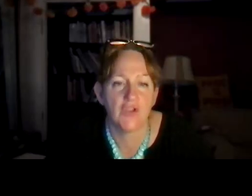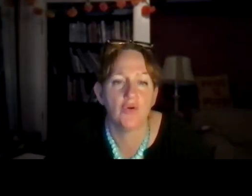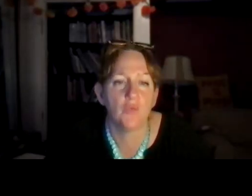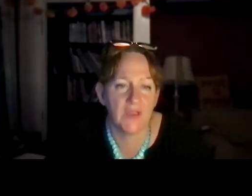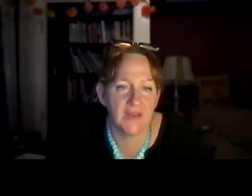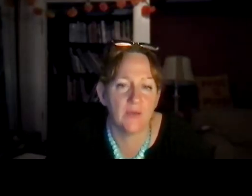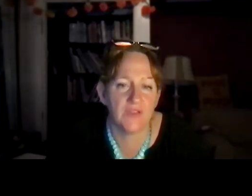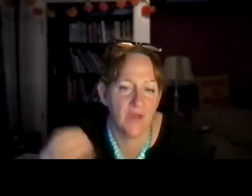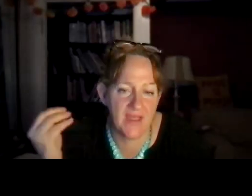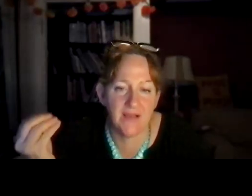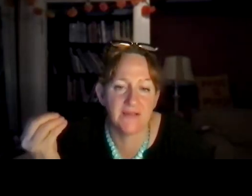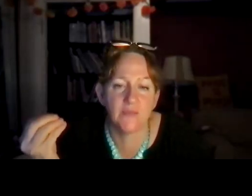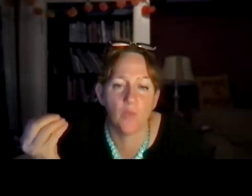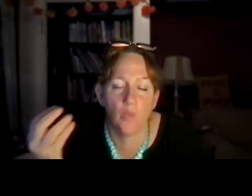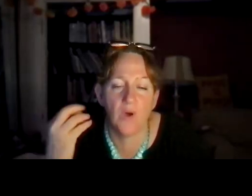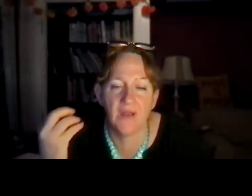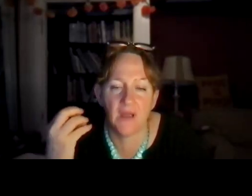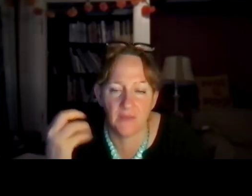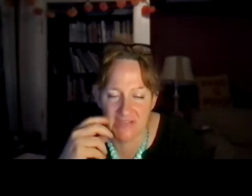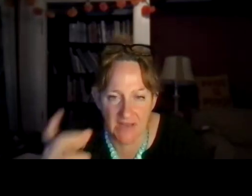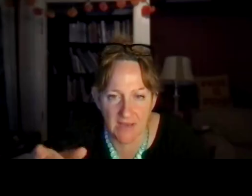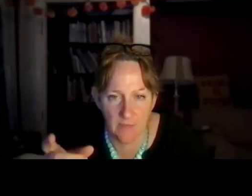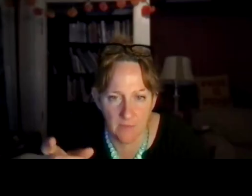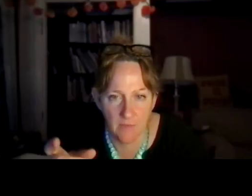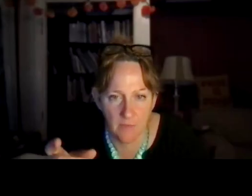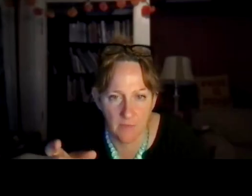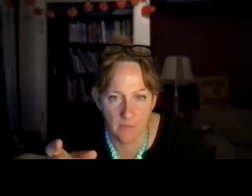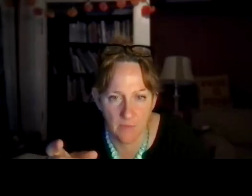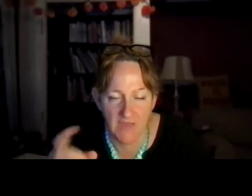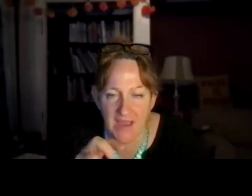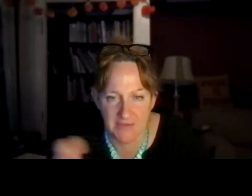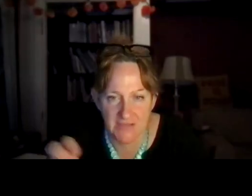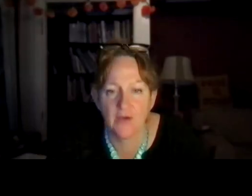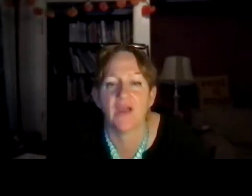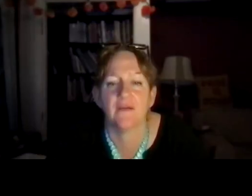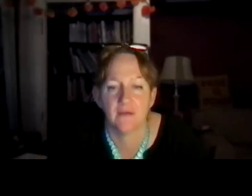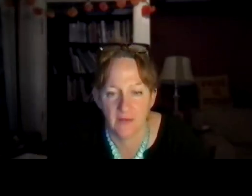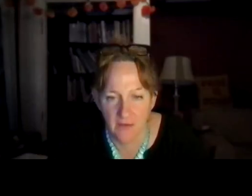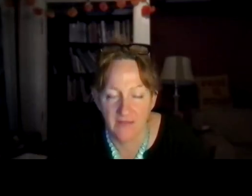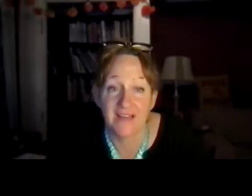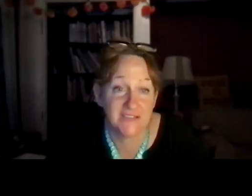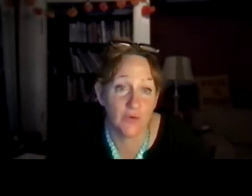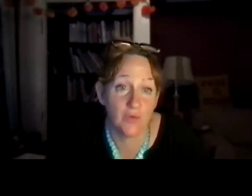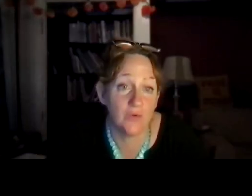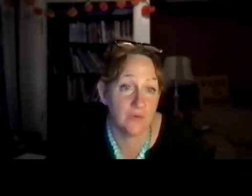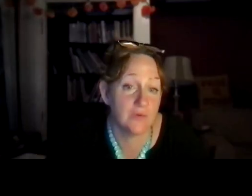Meriah: So you're reading with your hands what I'm saying. iPhone: Yes, I am. Meriah: That's so cool.